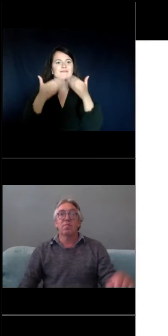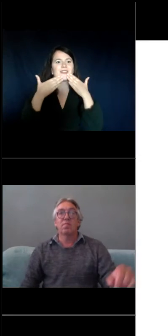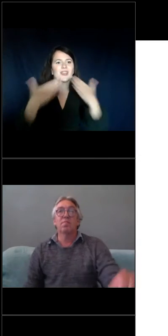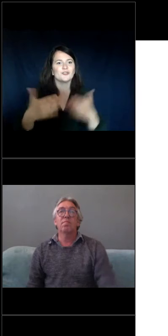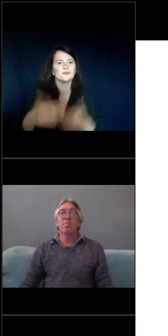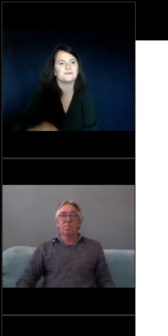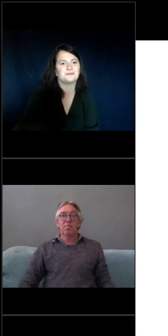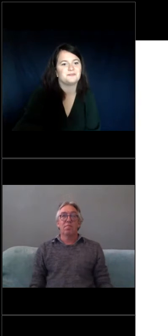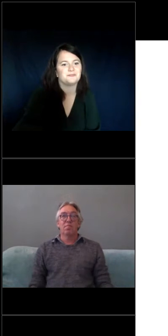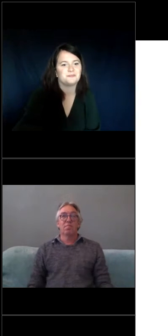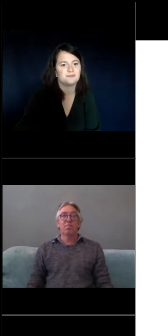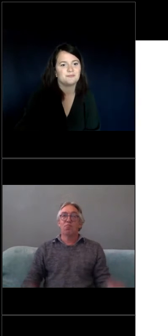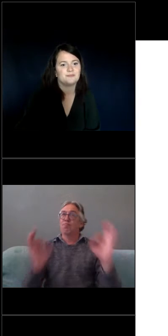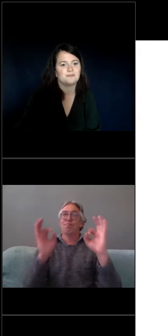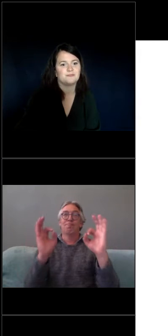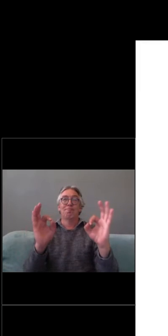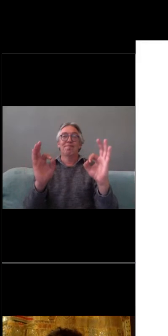Thank you very much, Marie-Anne.